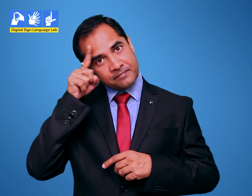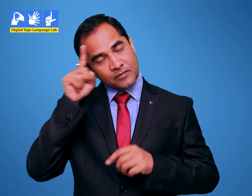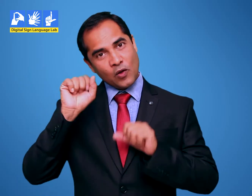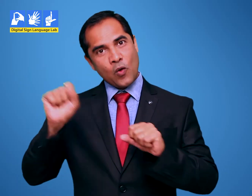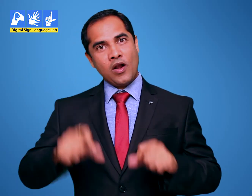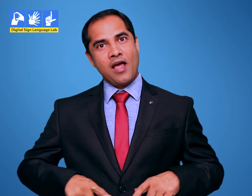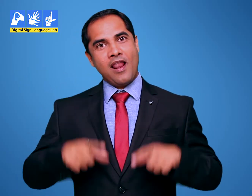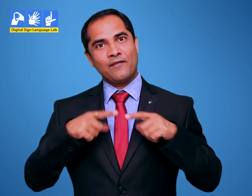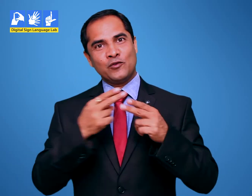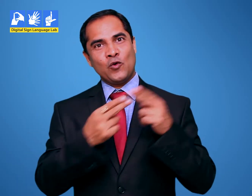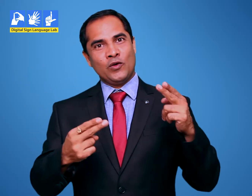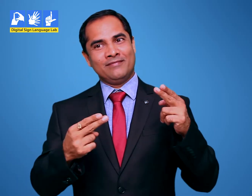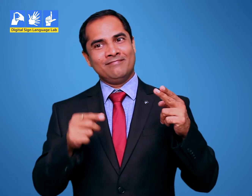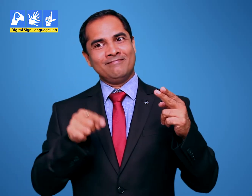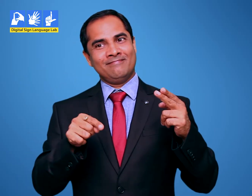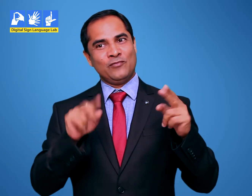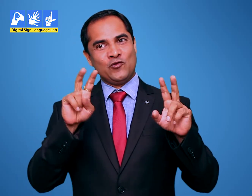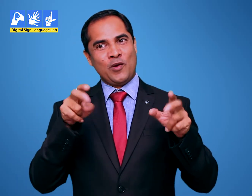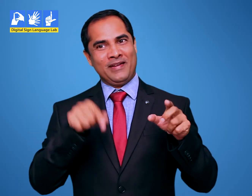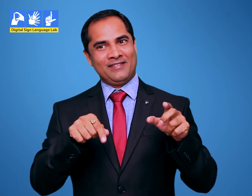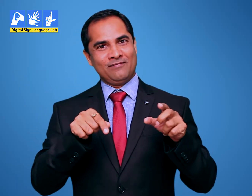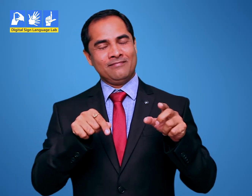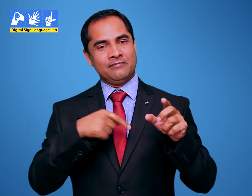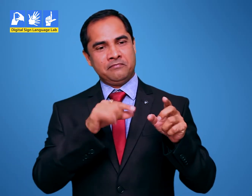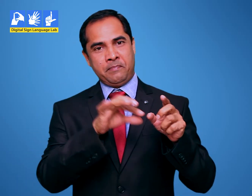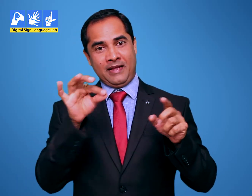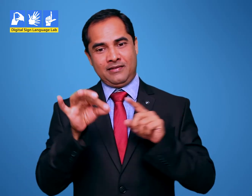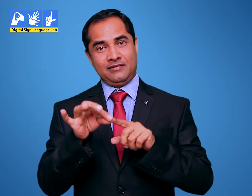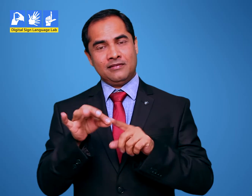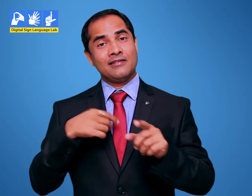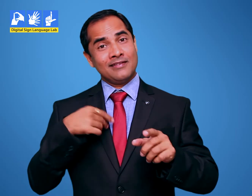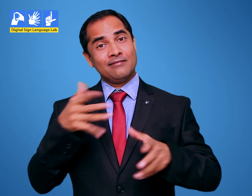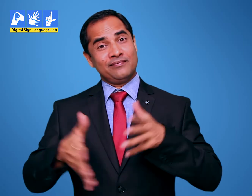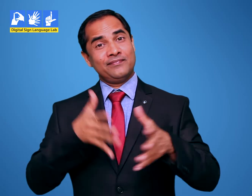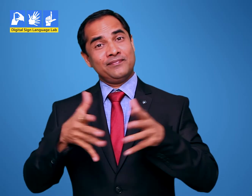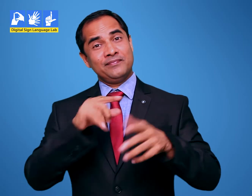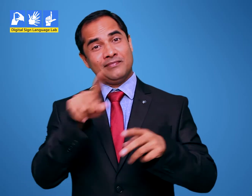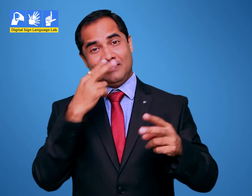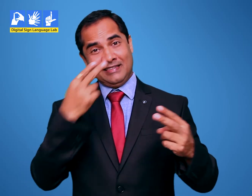Mandela's own life story - the topic that we have picked for today. So, when you